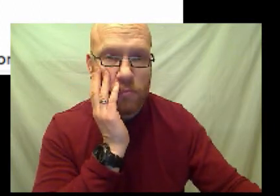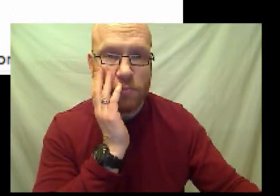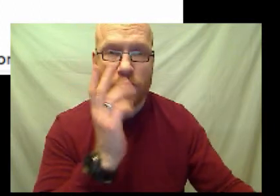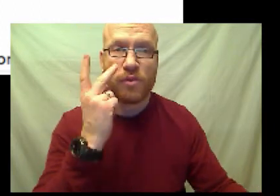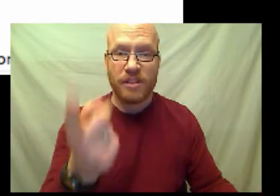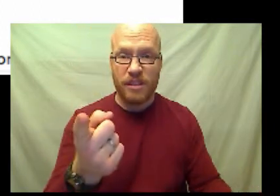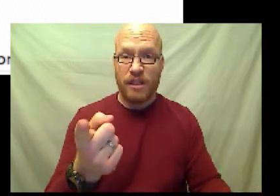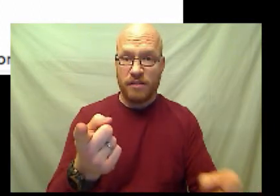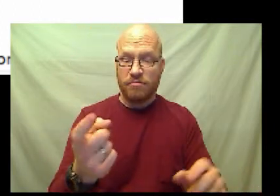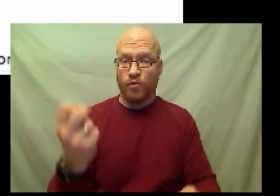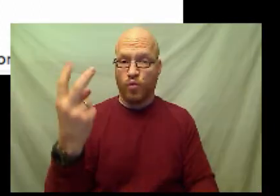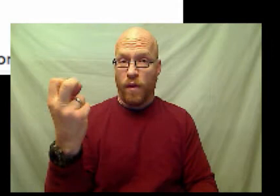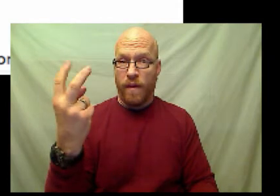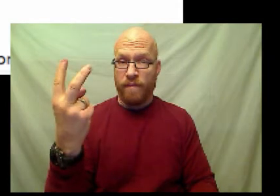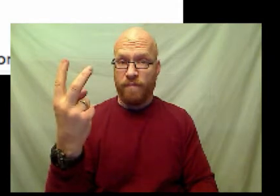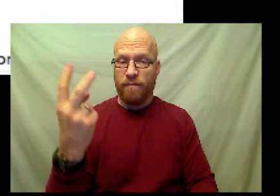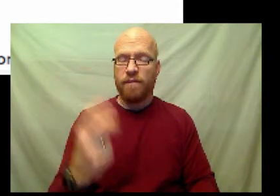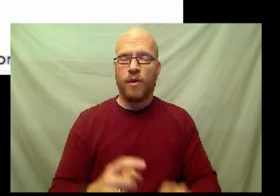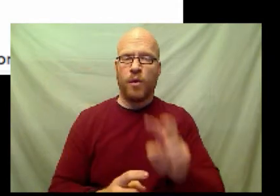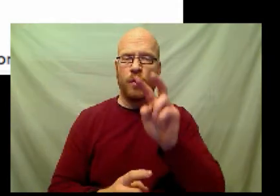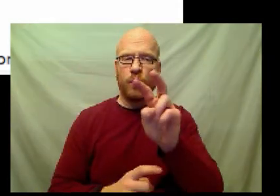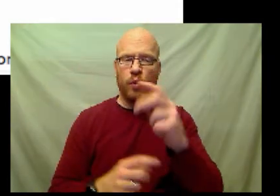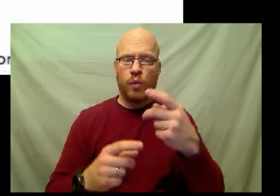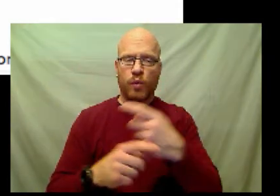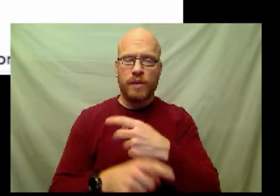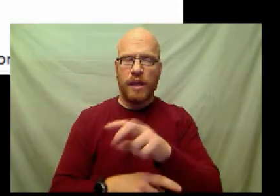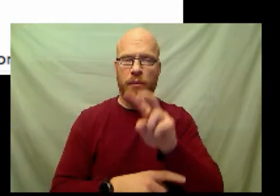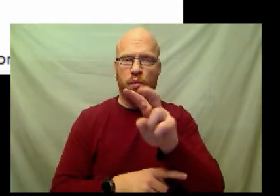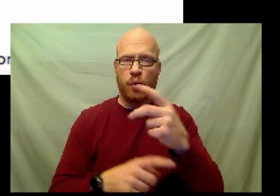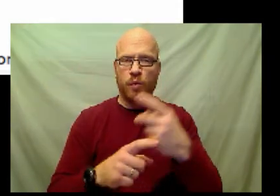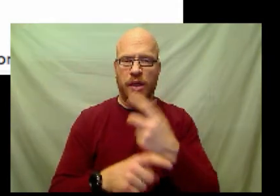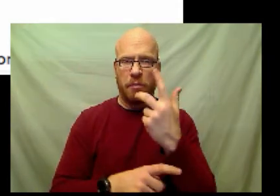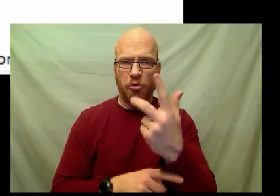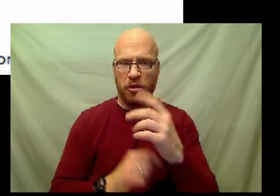How I quickly did this, 12 factors out to 2 times 2 times 3,